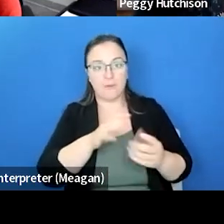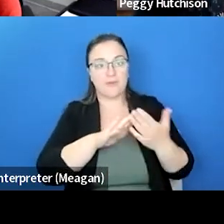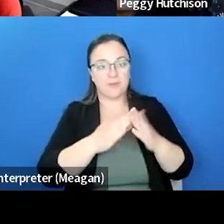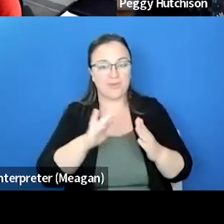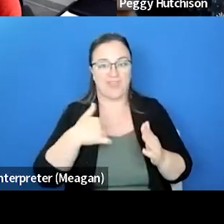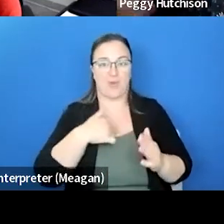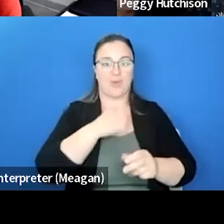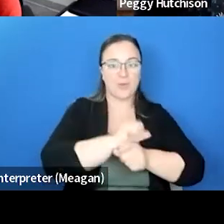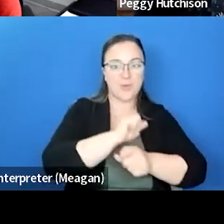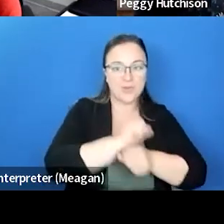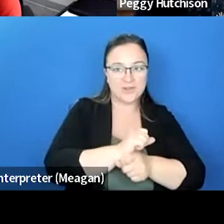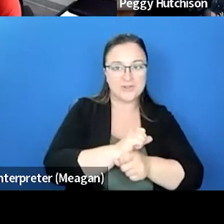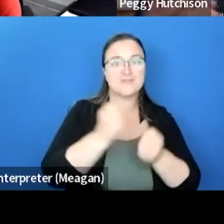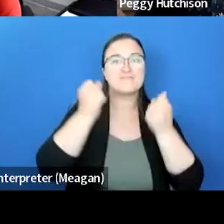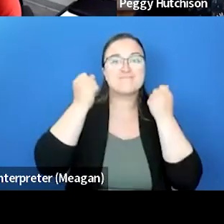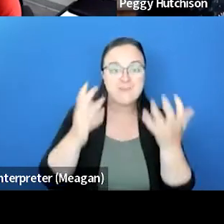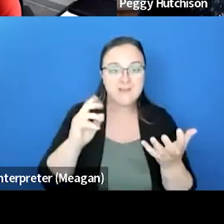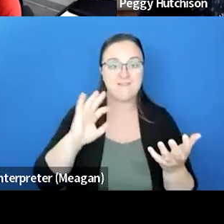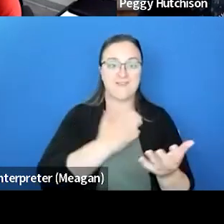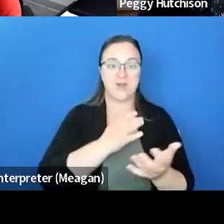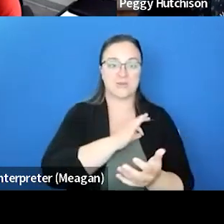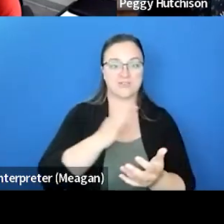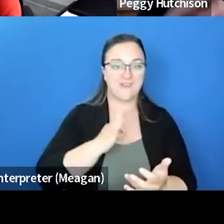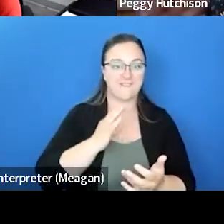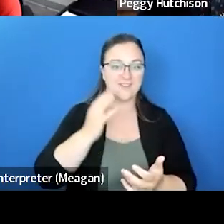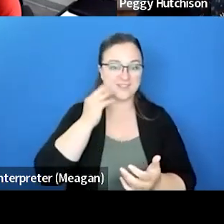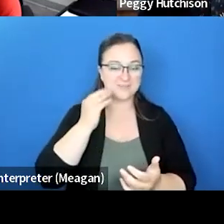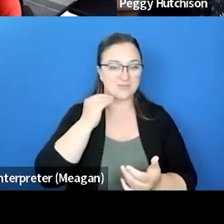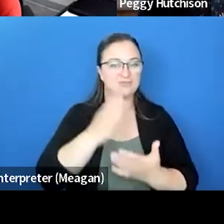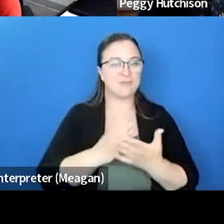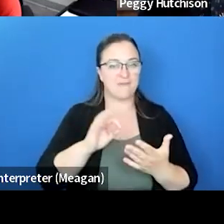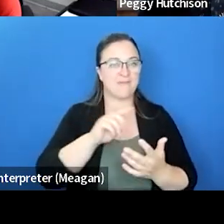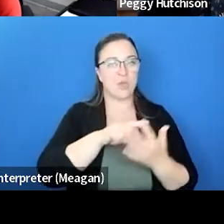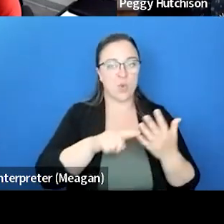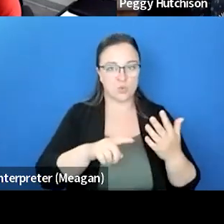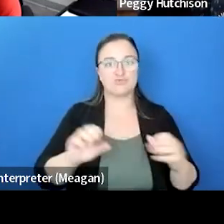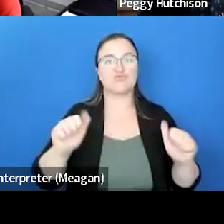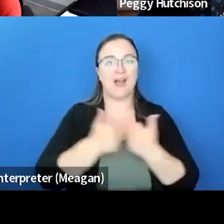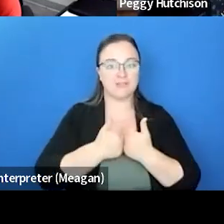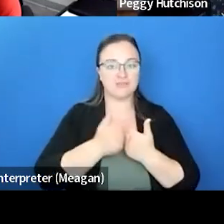And so many of our staff have also experienced some of the challenges of living